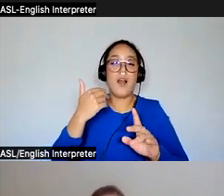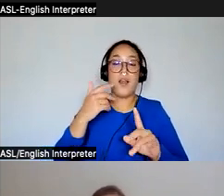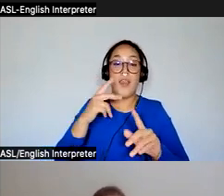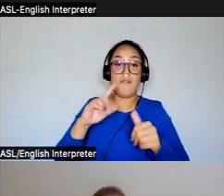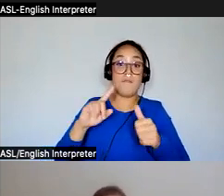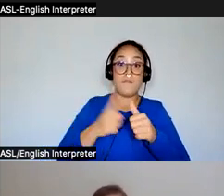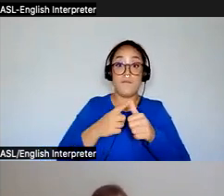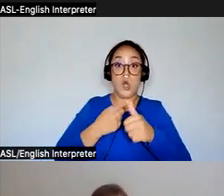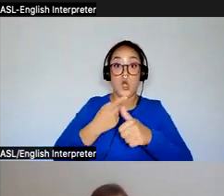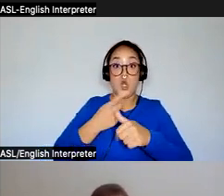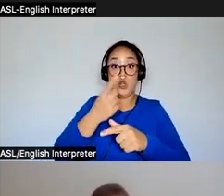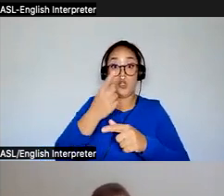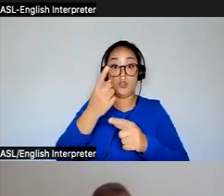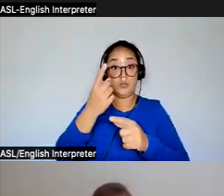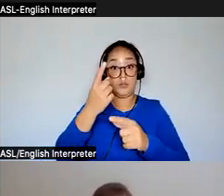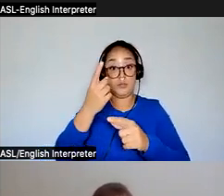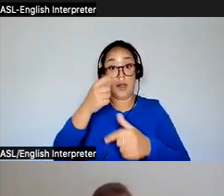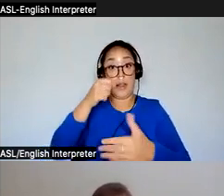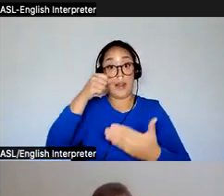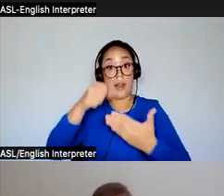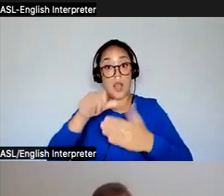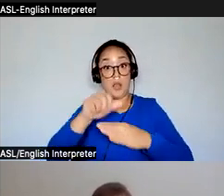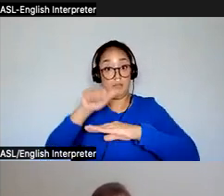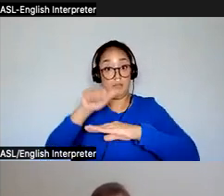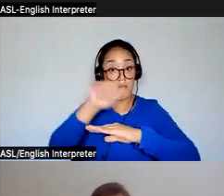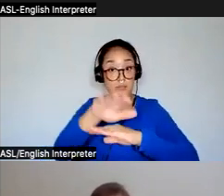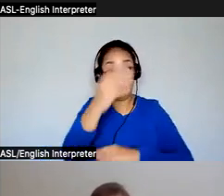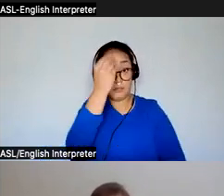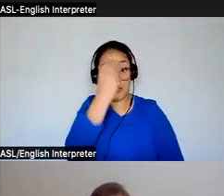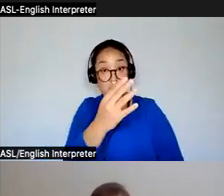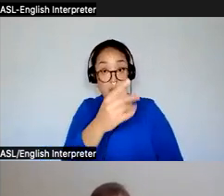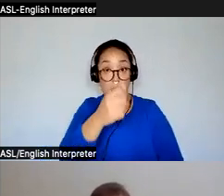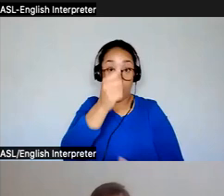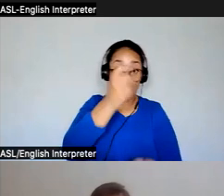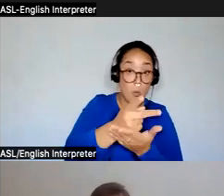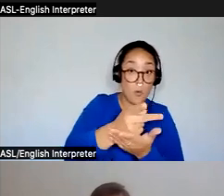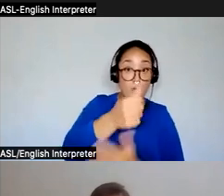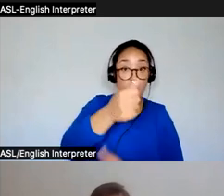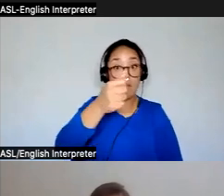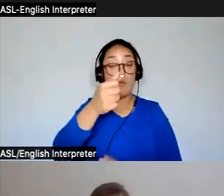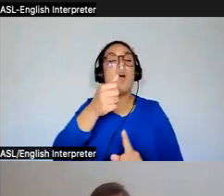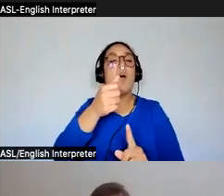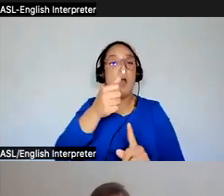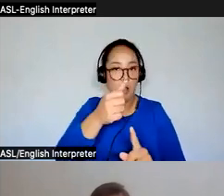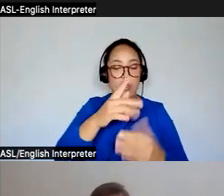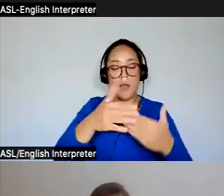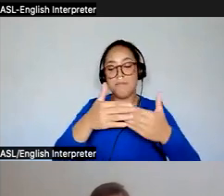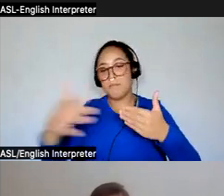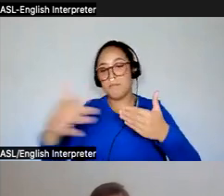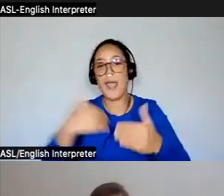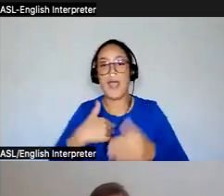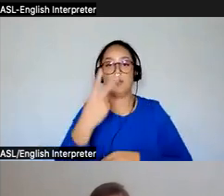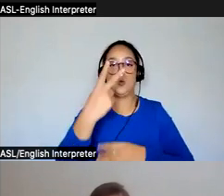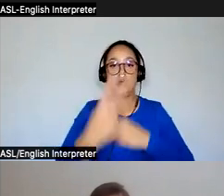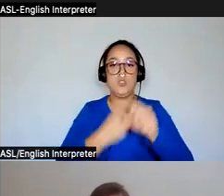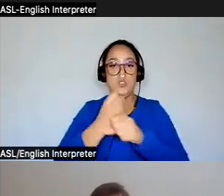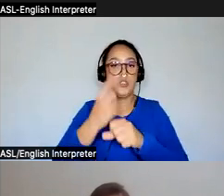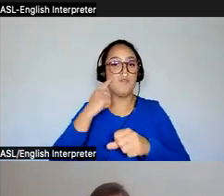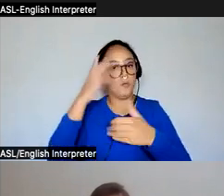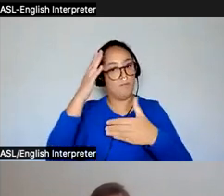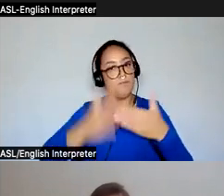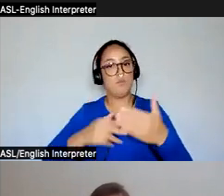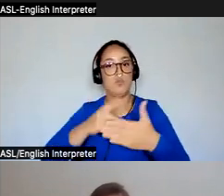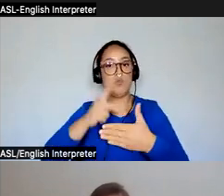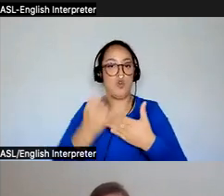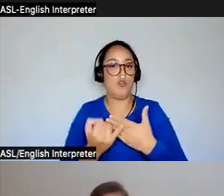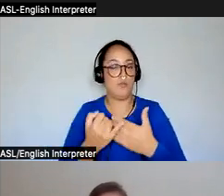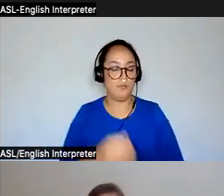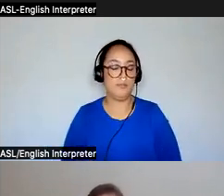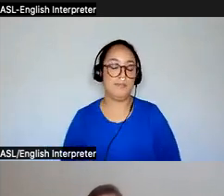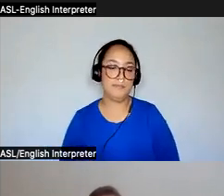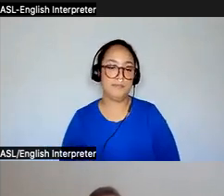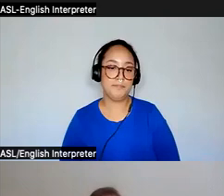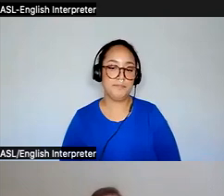complete the project.